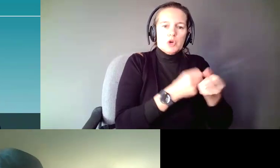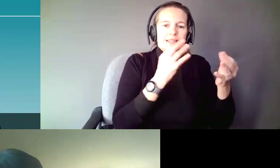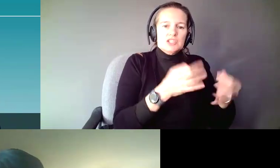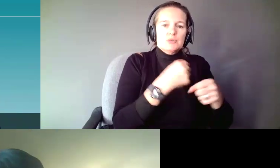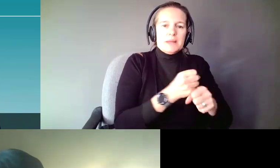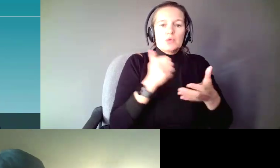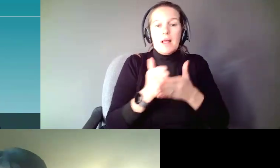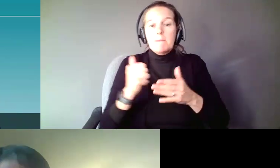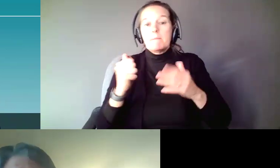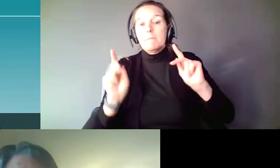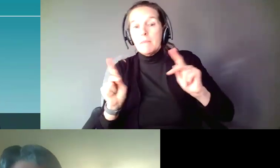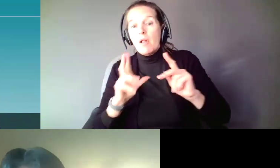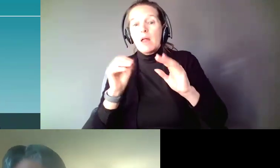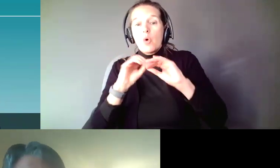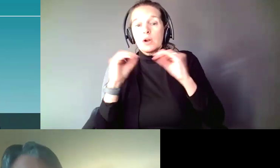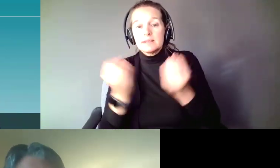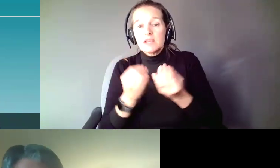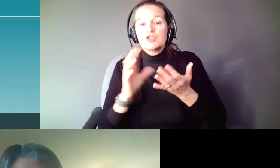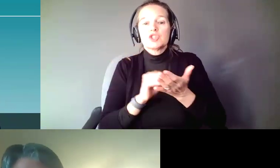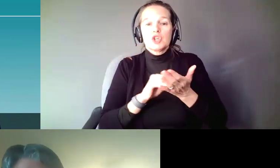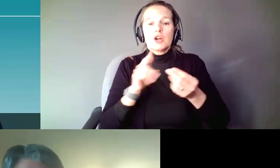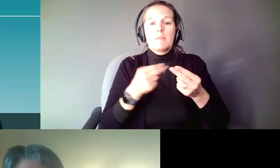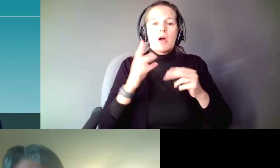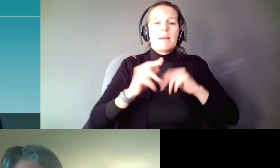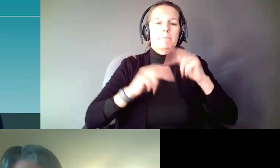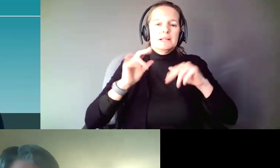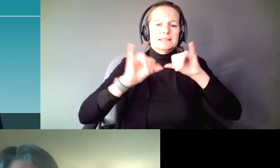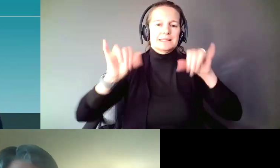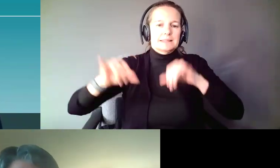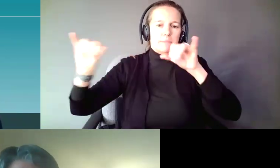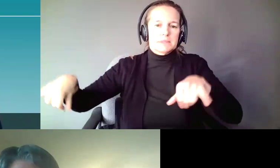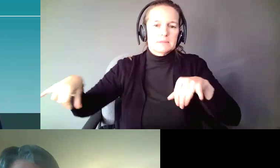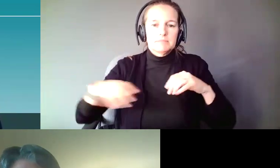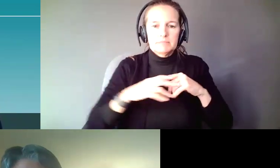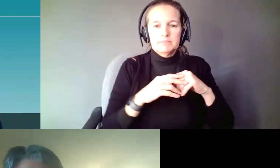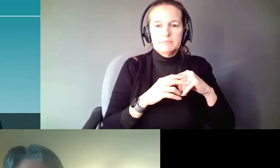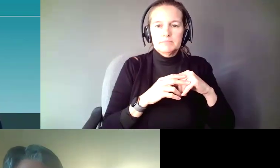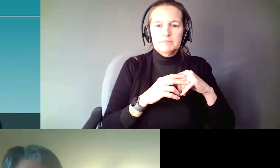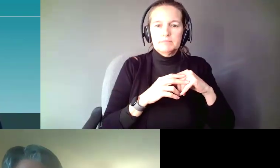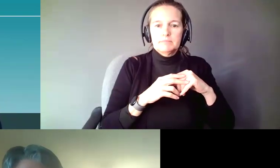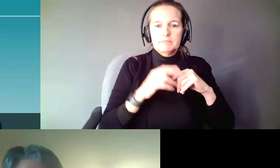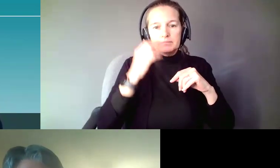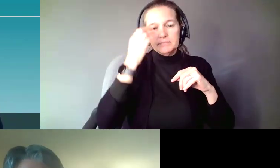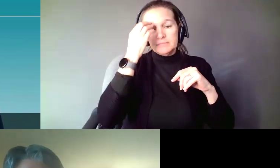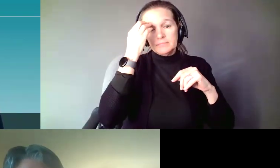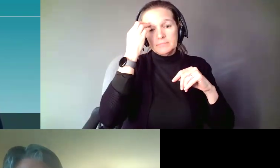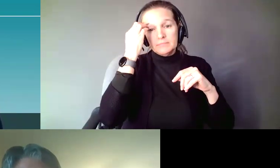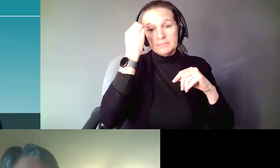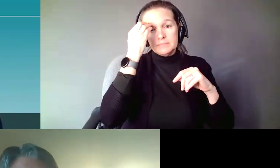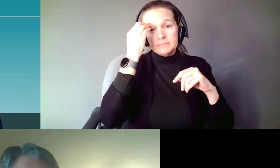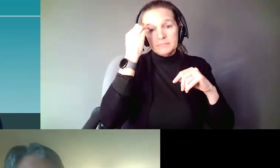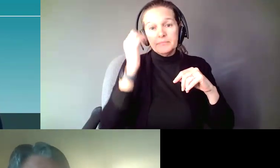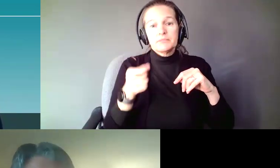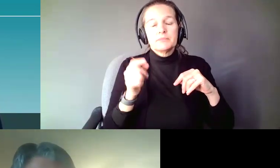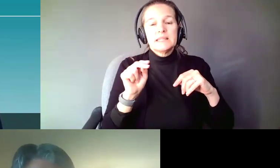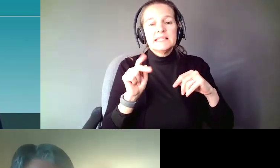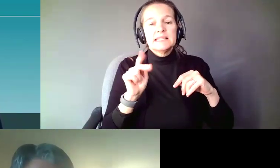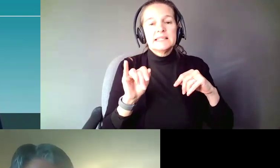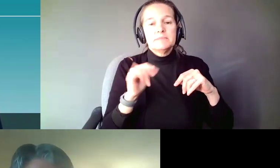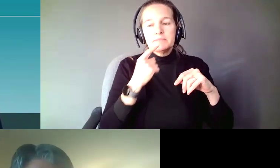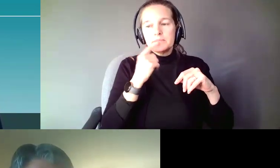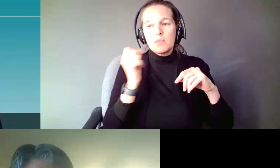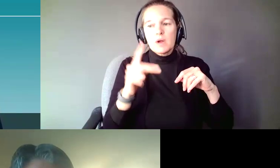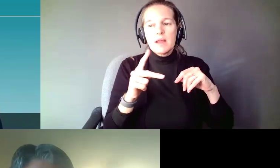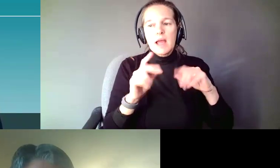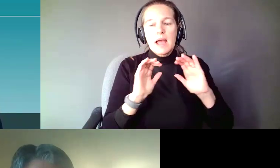organizations learn about and build systems. >> NIKKI POWIS: Ok. Umm. How might the Supported